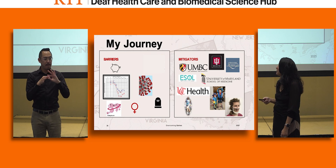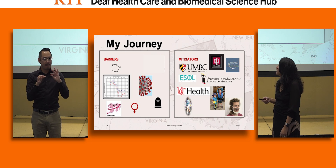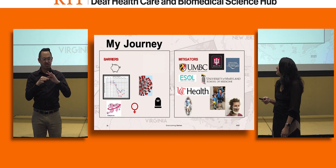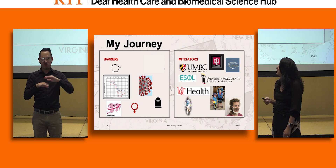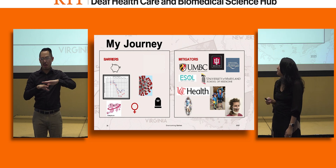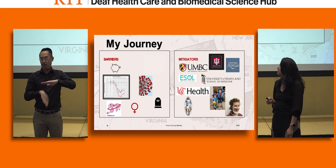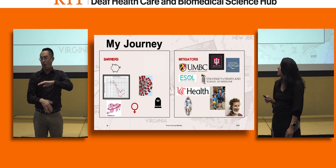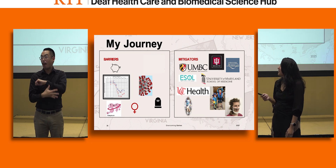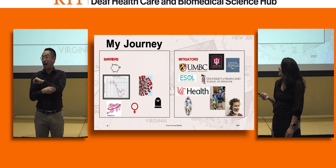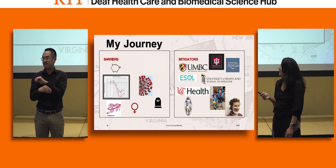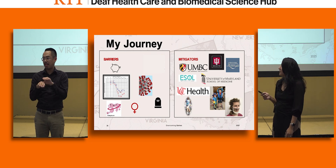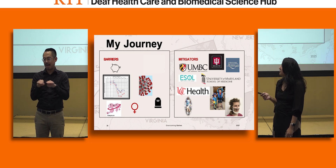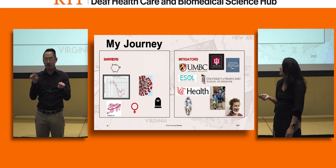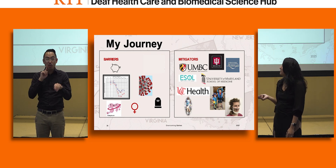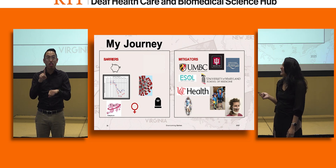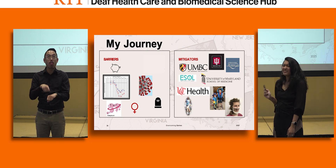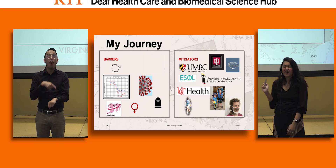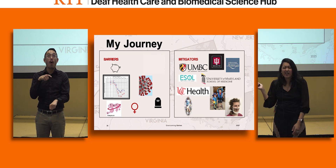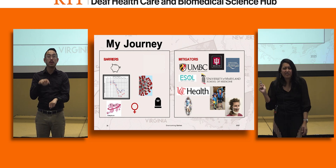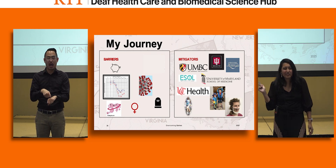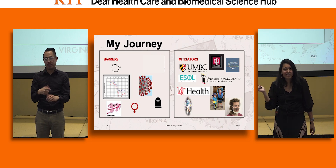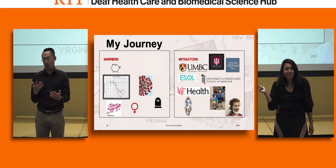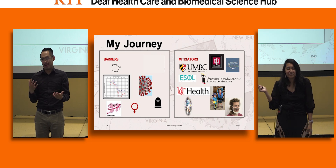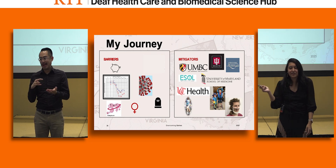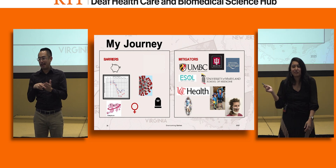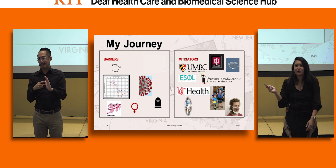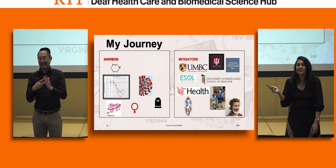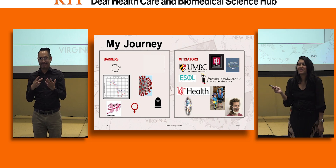And so, I didn't have the luxury always